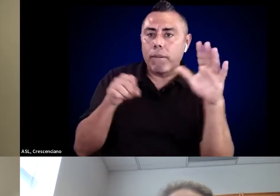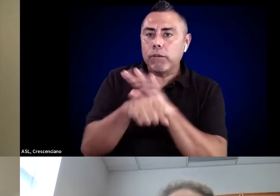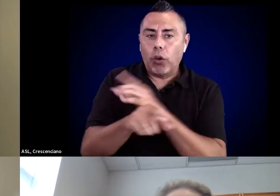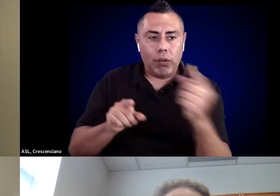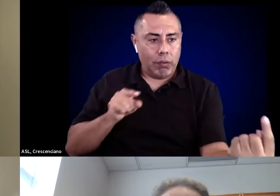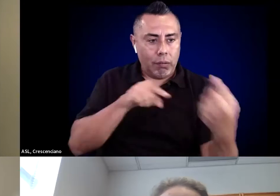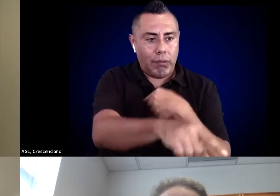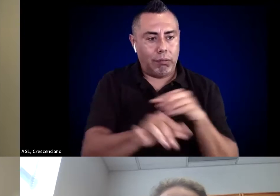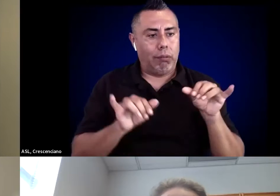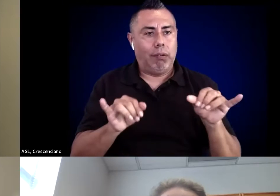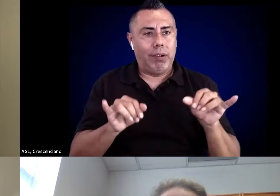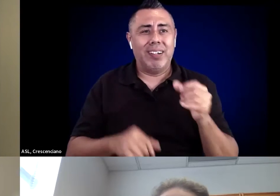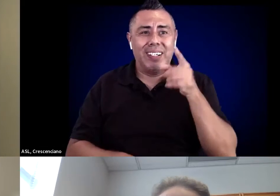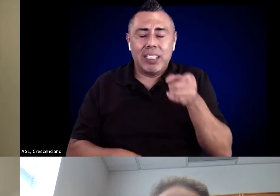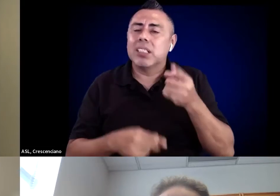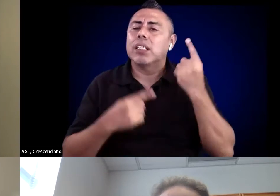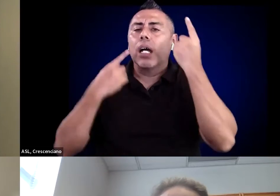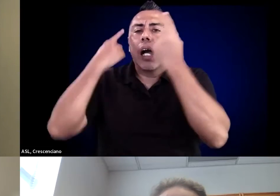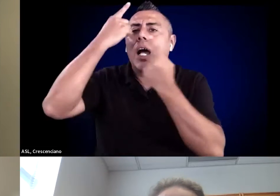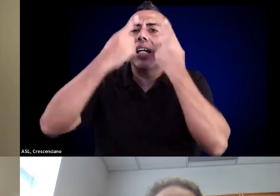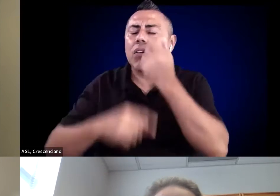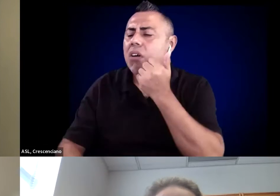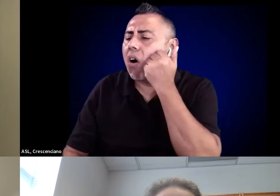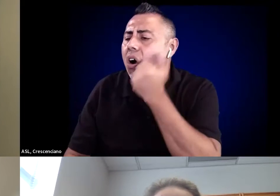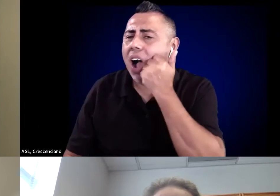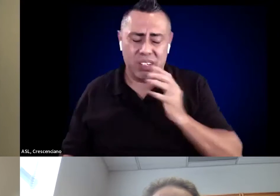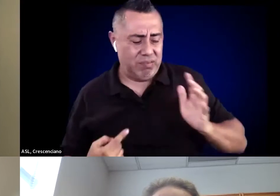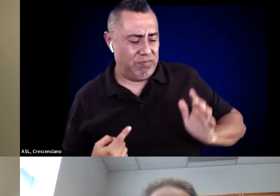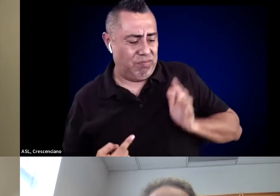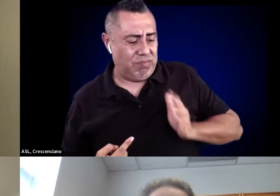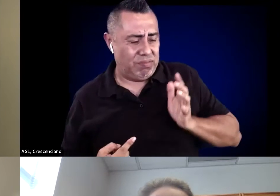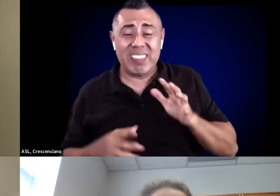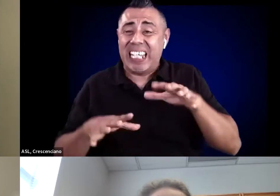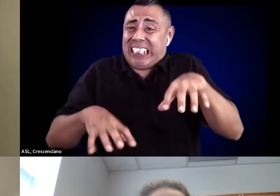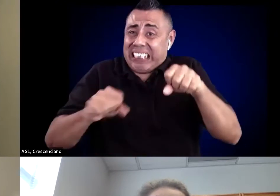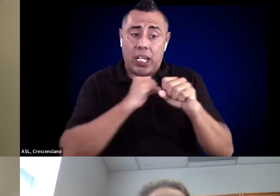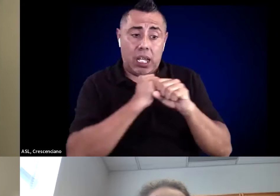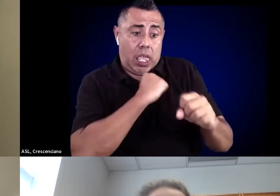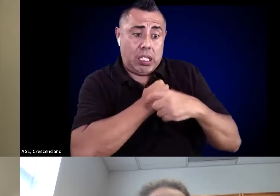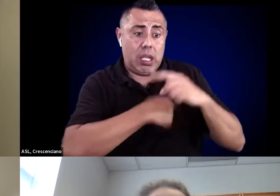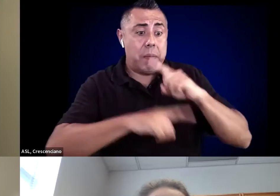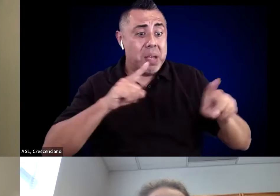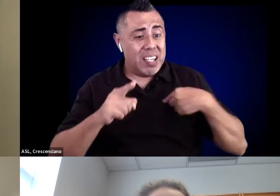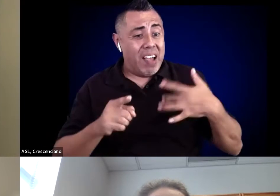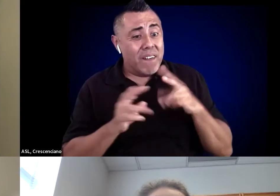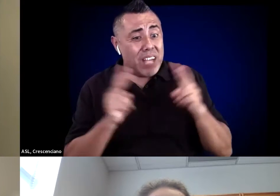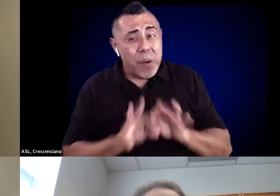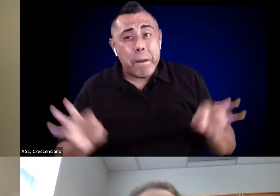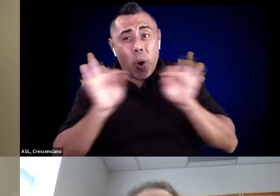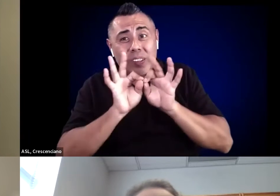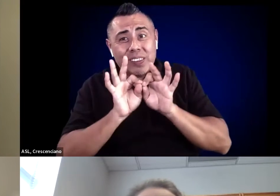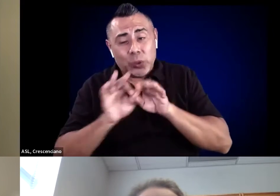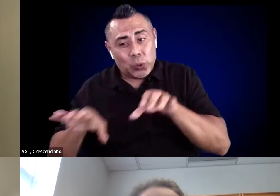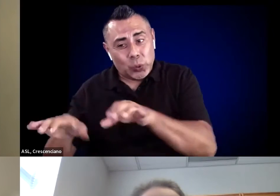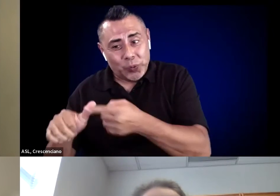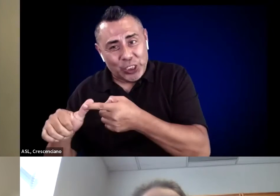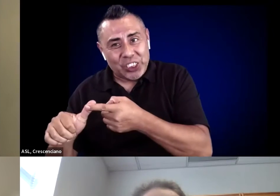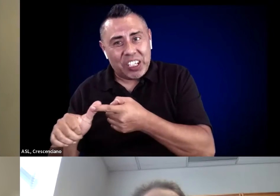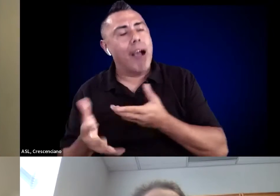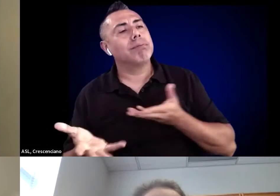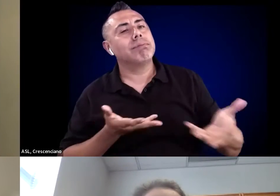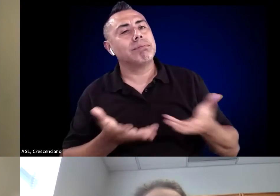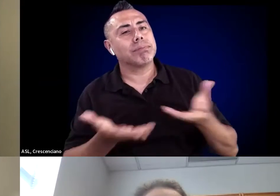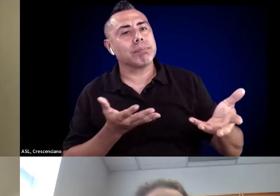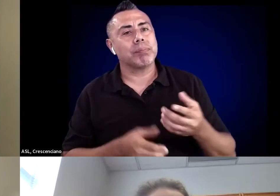Rebecca Tarvin (she/her): common courtesies that take a little bit of extra time, but I think it's really important to do. And so we in one of our recent papers, we